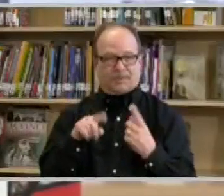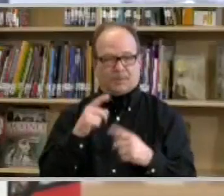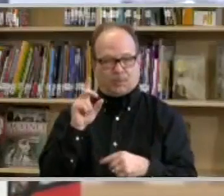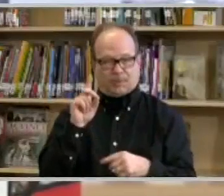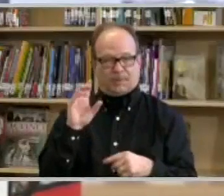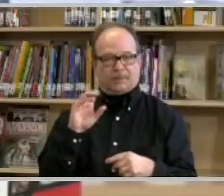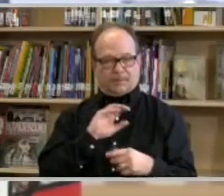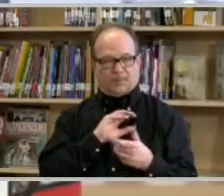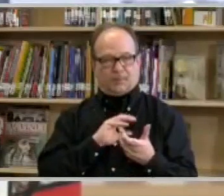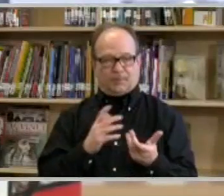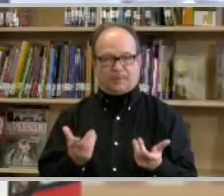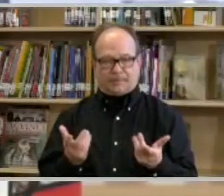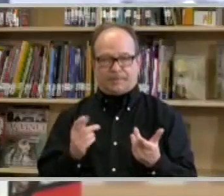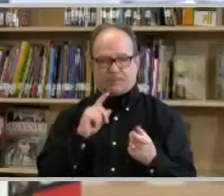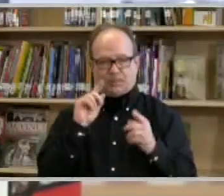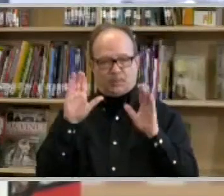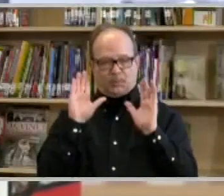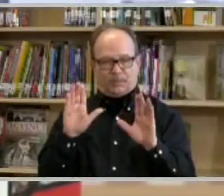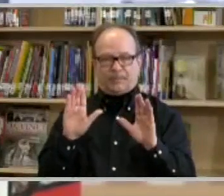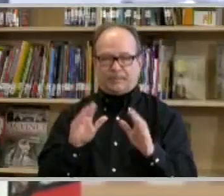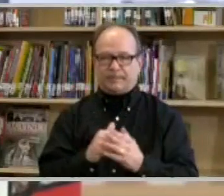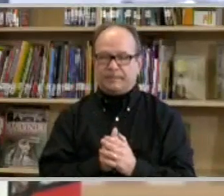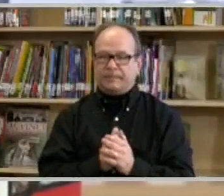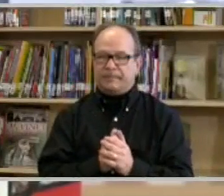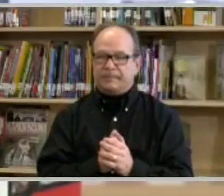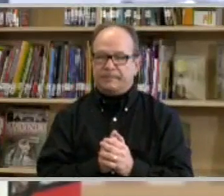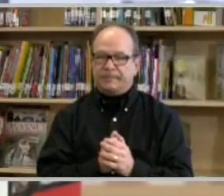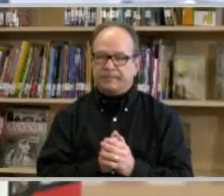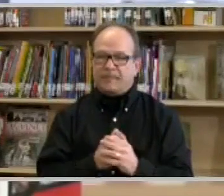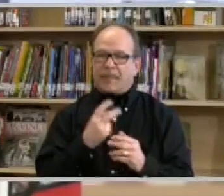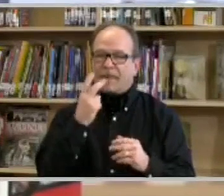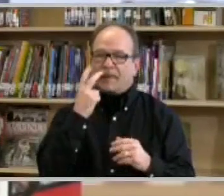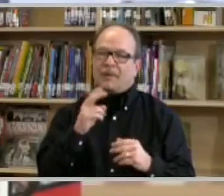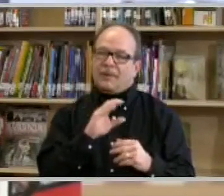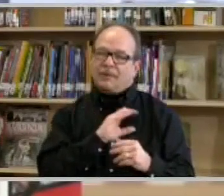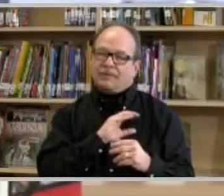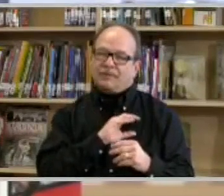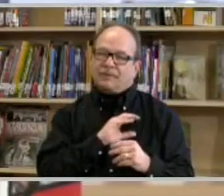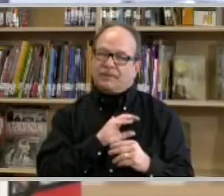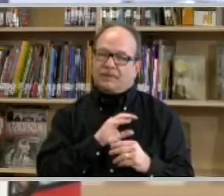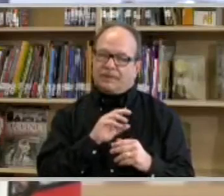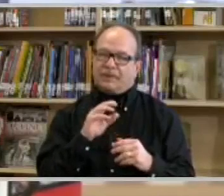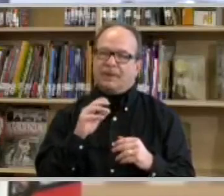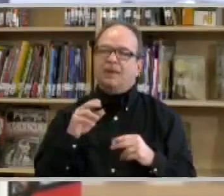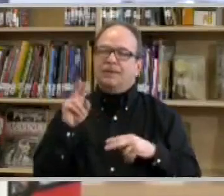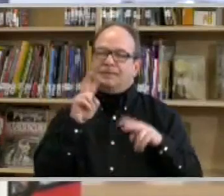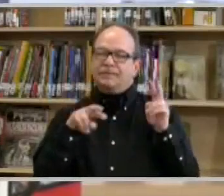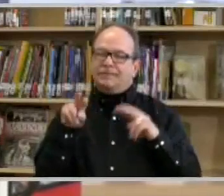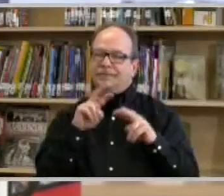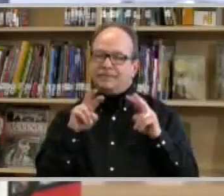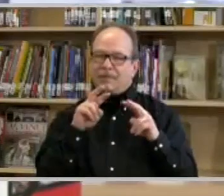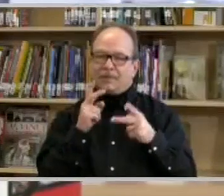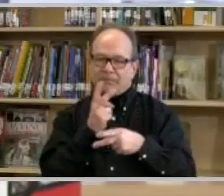RECEIVED ON BEHALF OF THE DEPARTMENT HAVE BEEN PRETTY